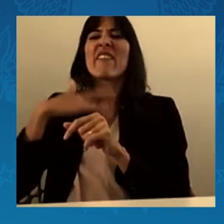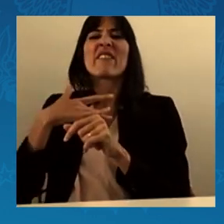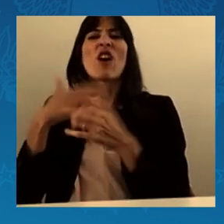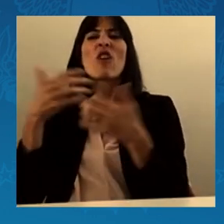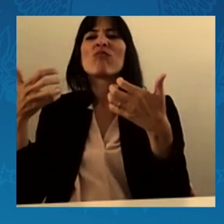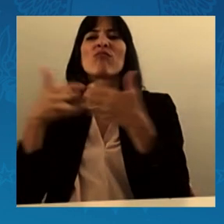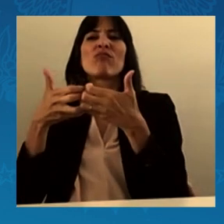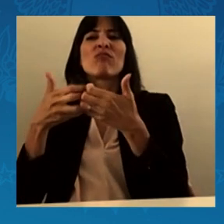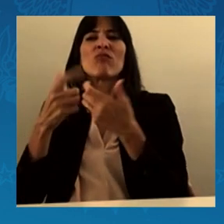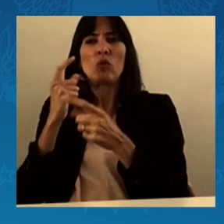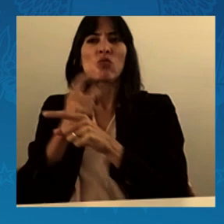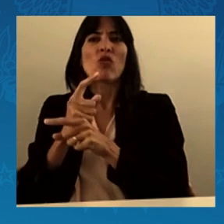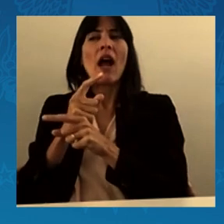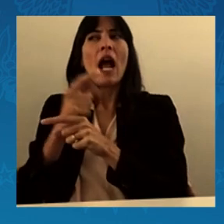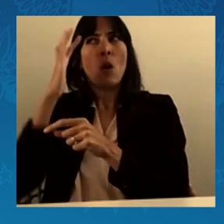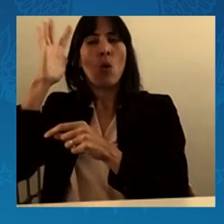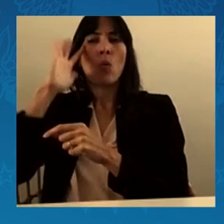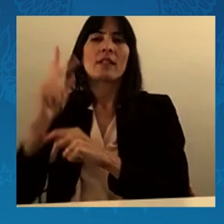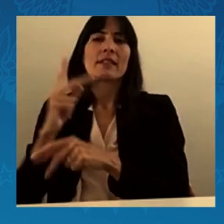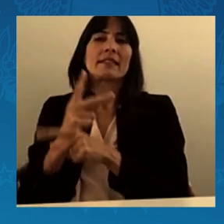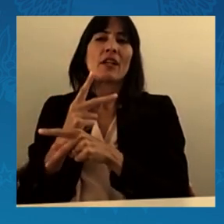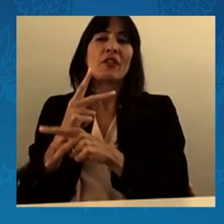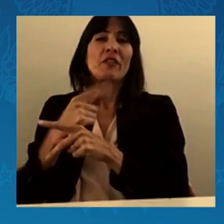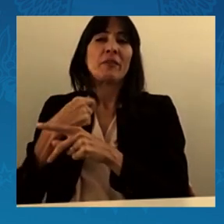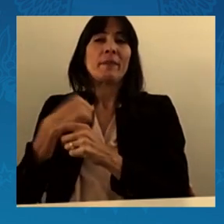That's right. Female Speaker: Yes, I definitely second